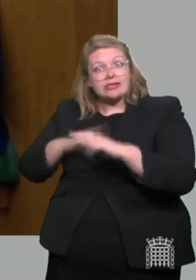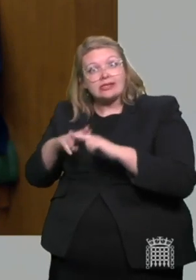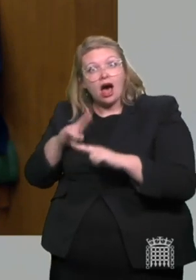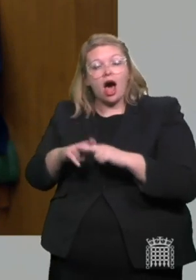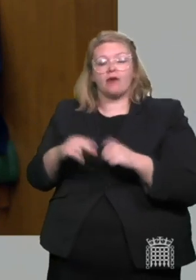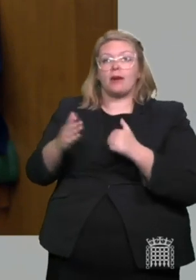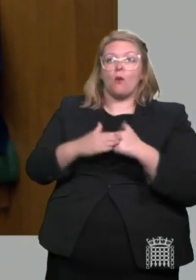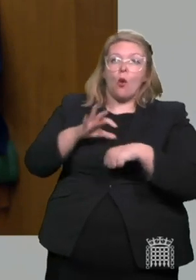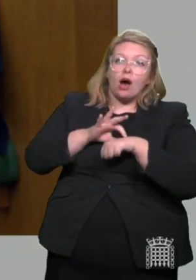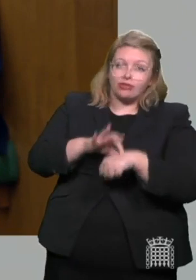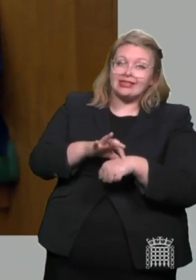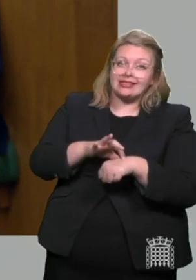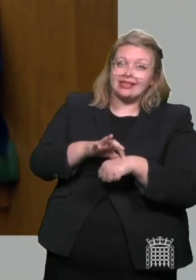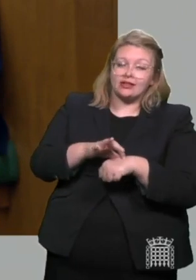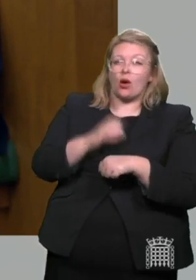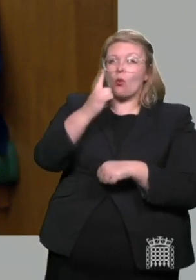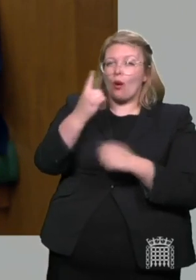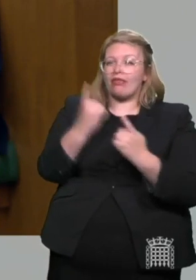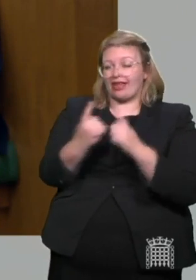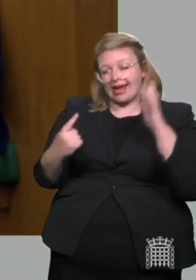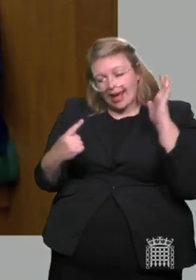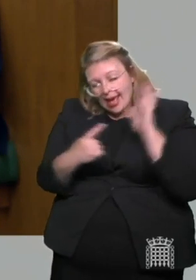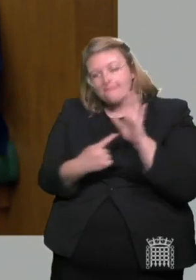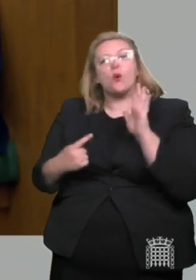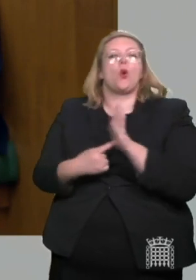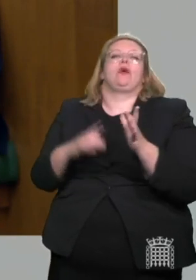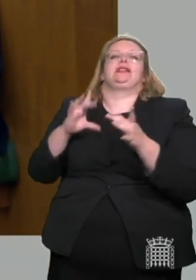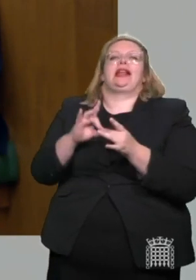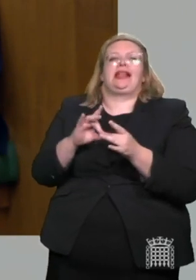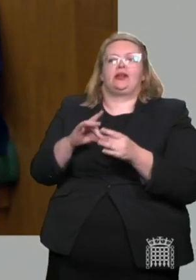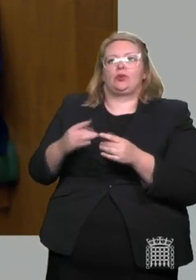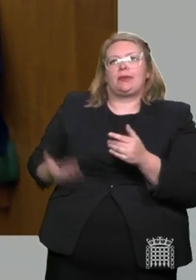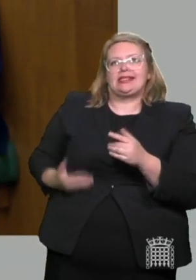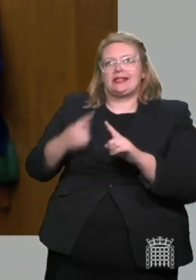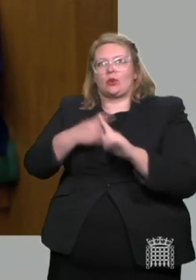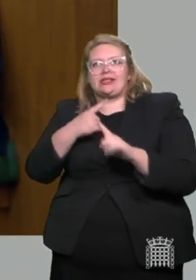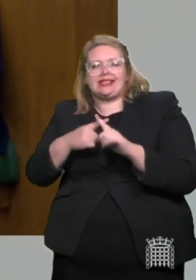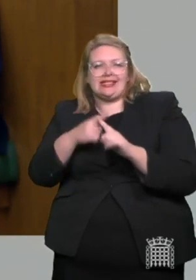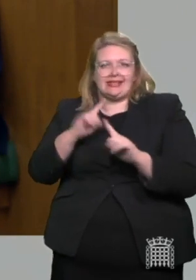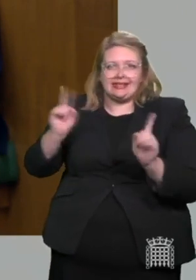There is one factor, more than anything else, that underpins that optimism—the success of the UK